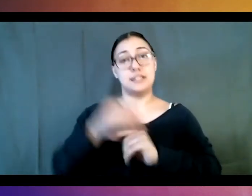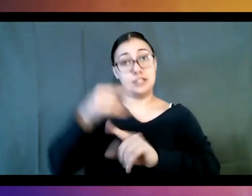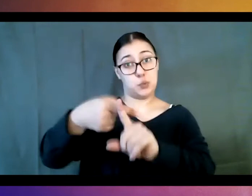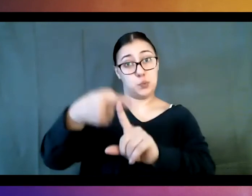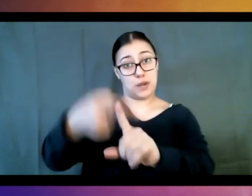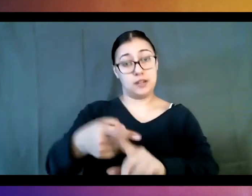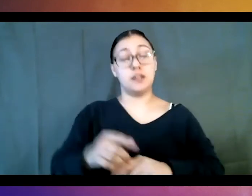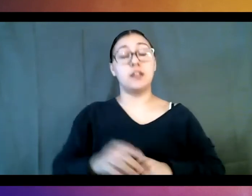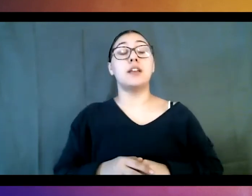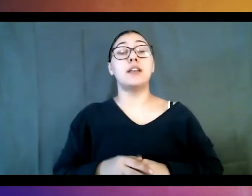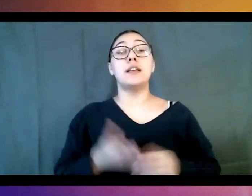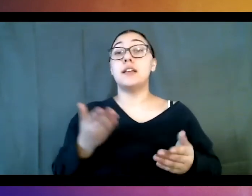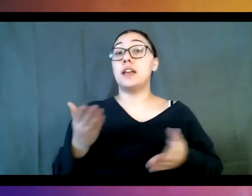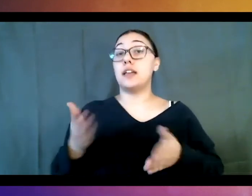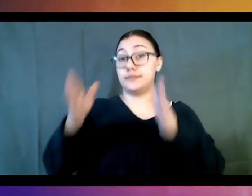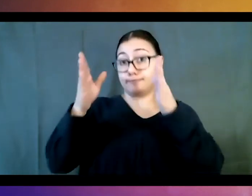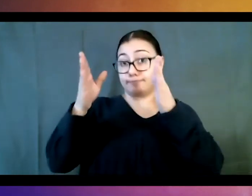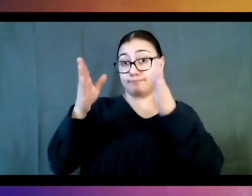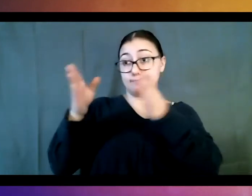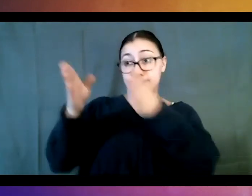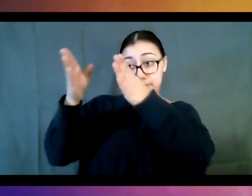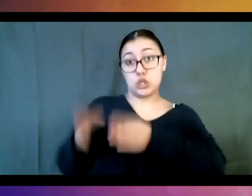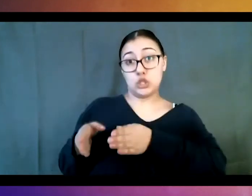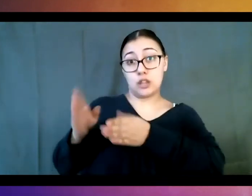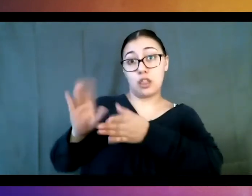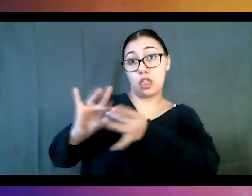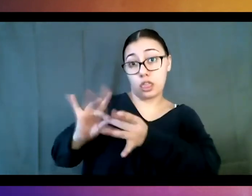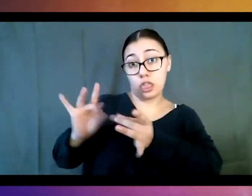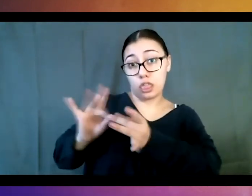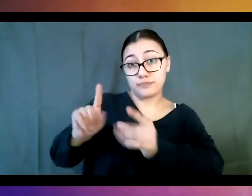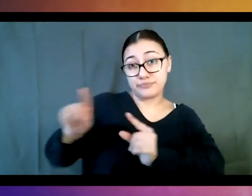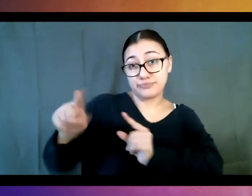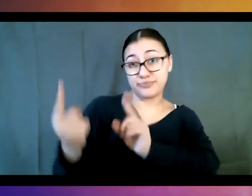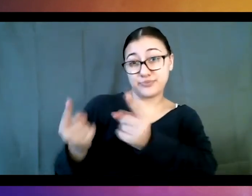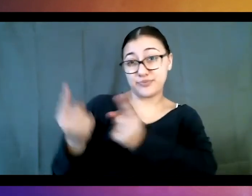or advertisements, failure to provide